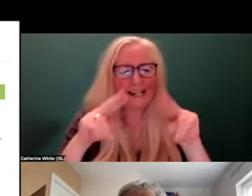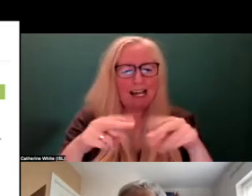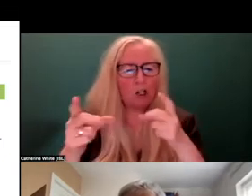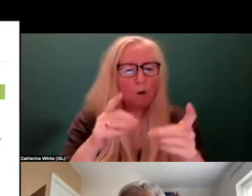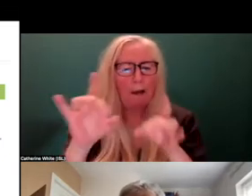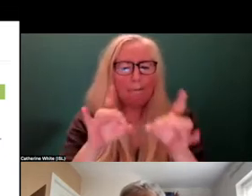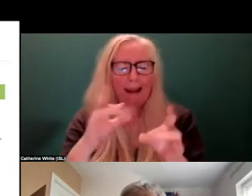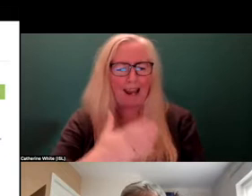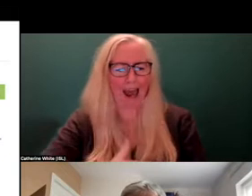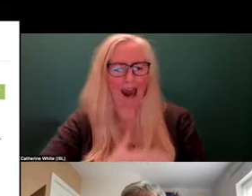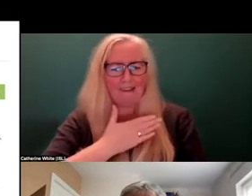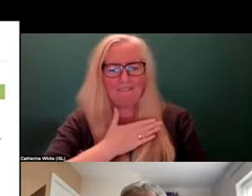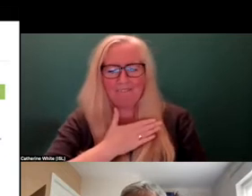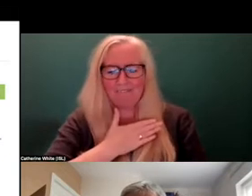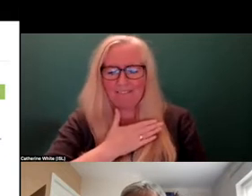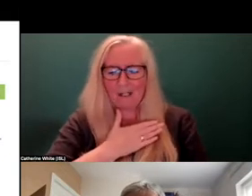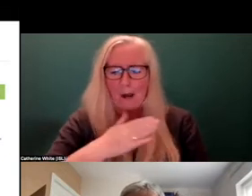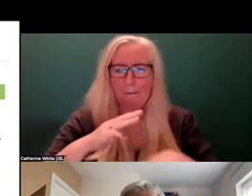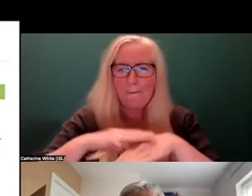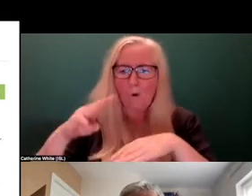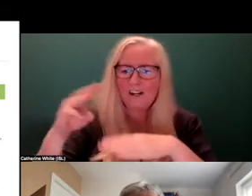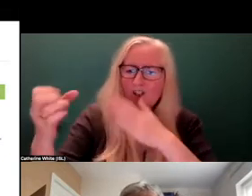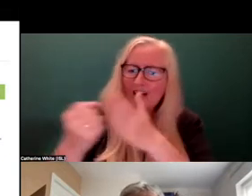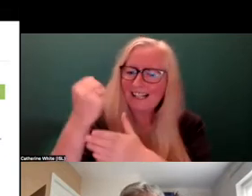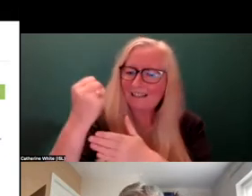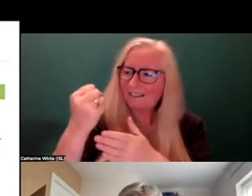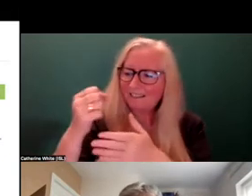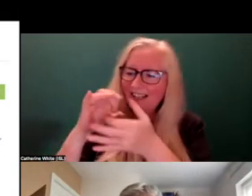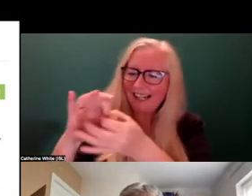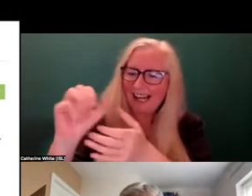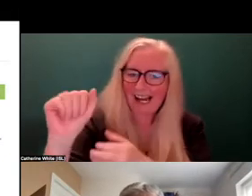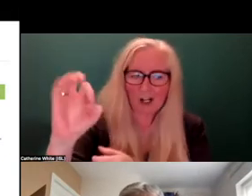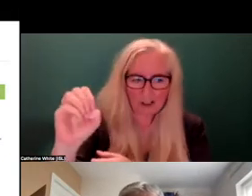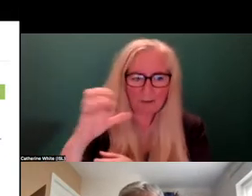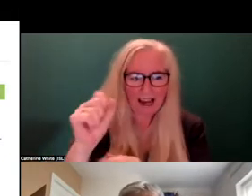can do to make our lives, I suppose, just more successful going into ageing,